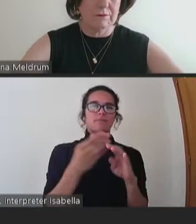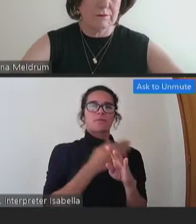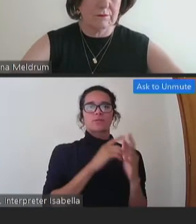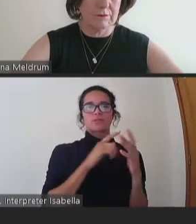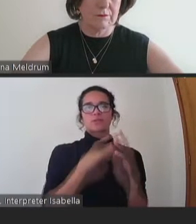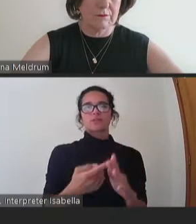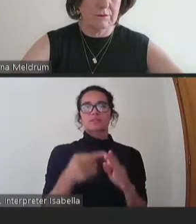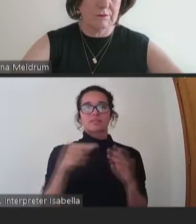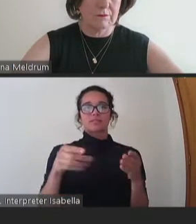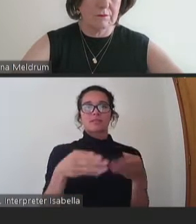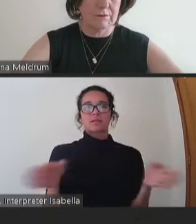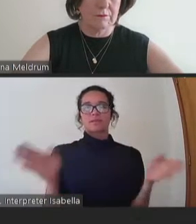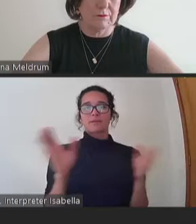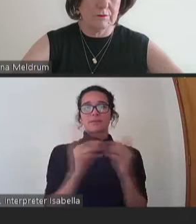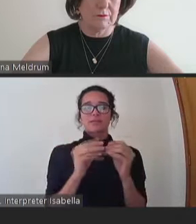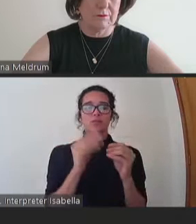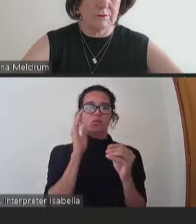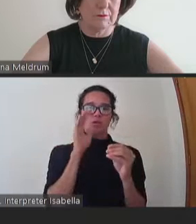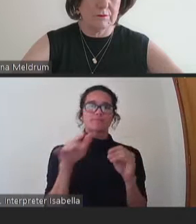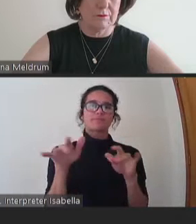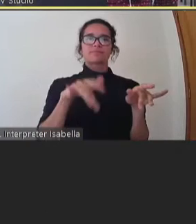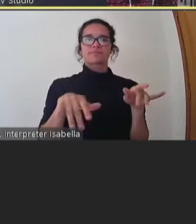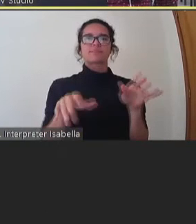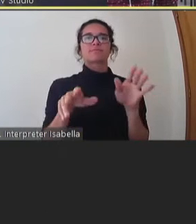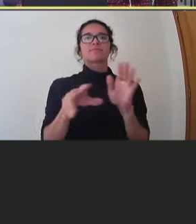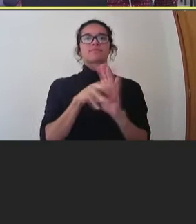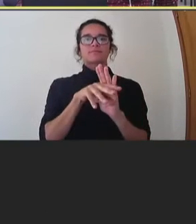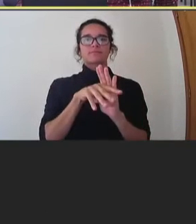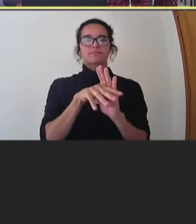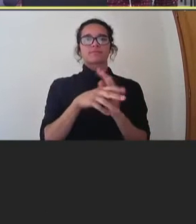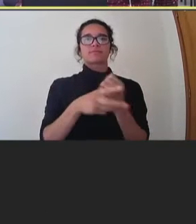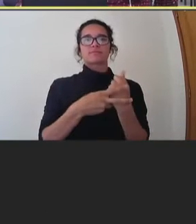and it's being recorded. All statements made today are on the record. Second,